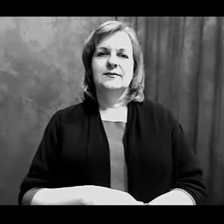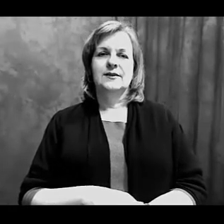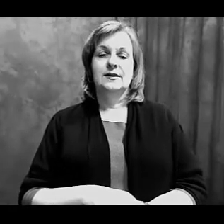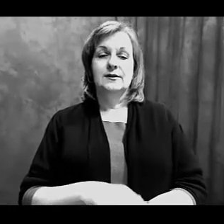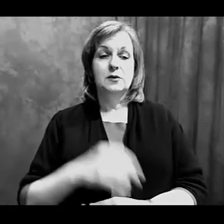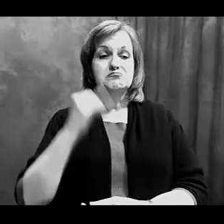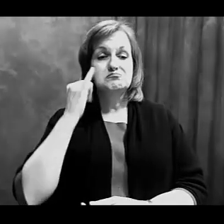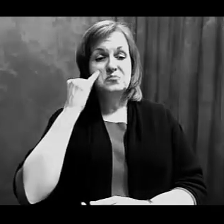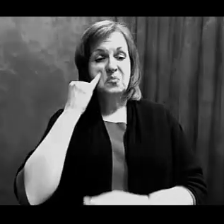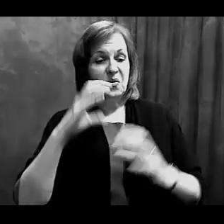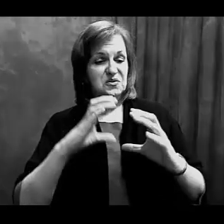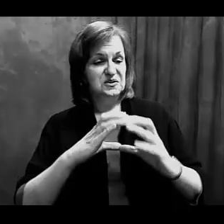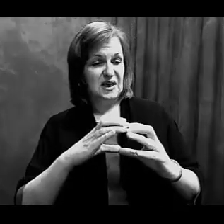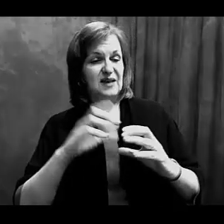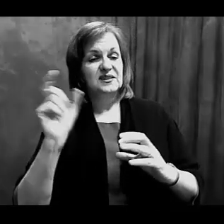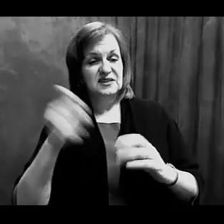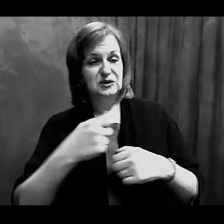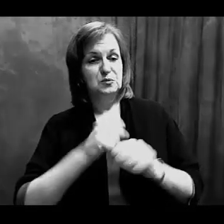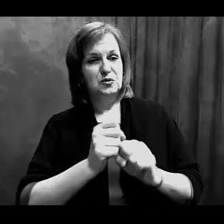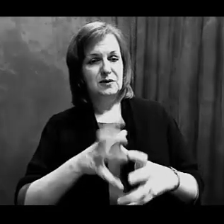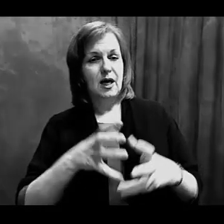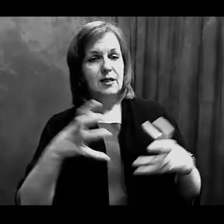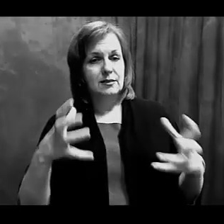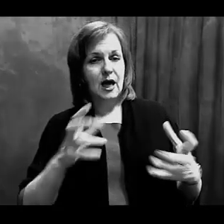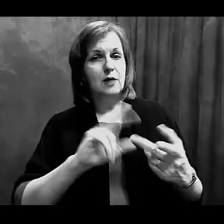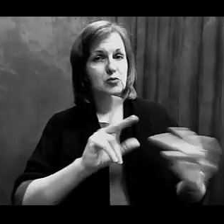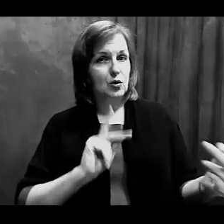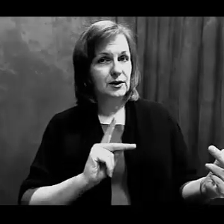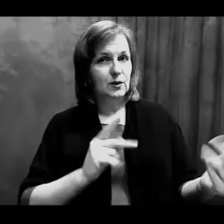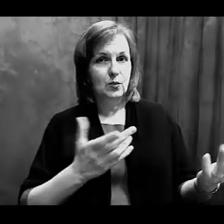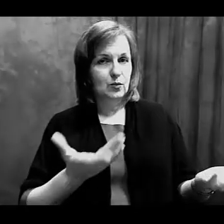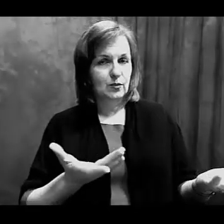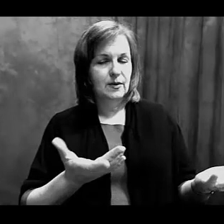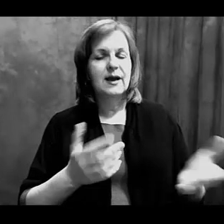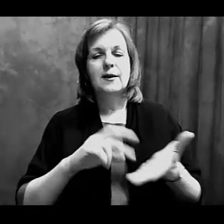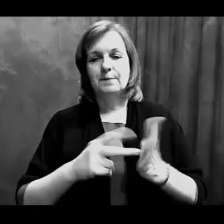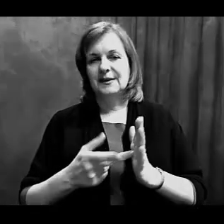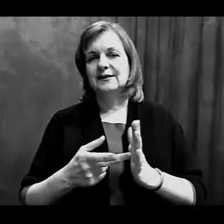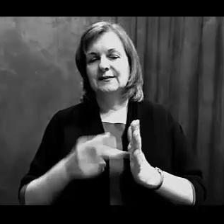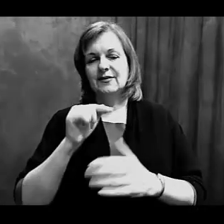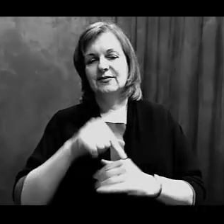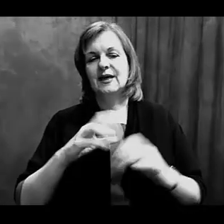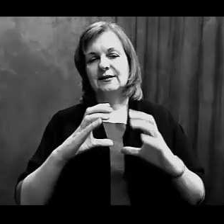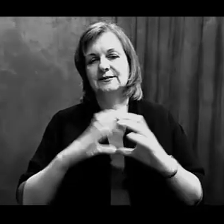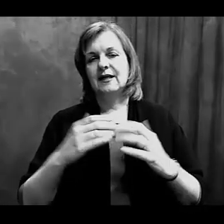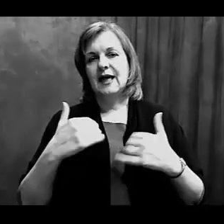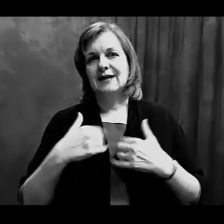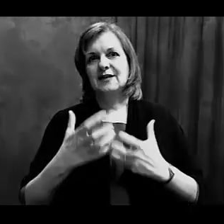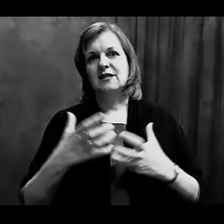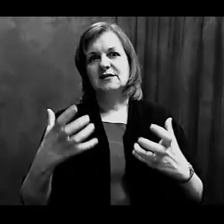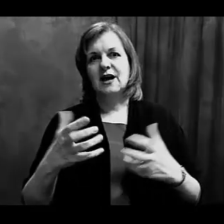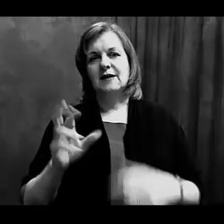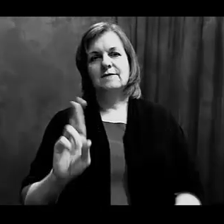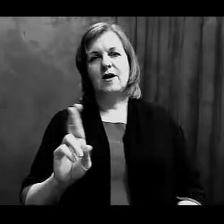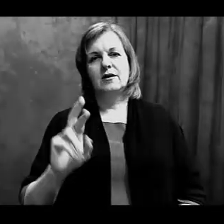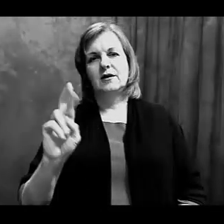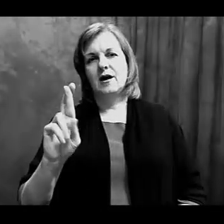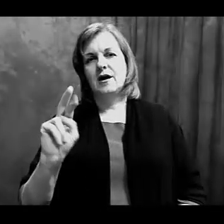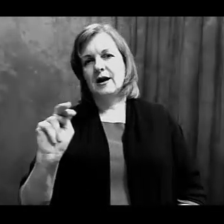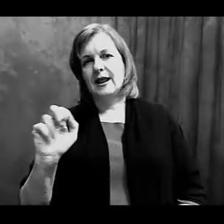cells that must produce high amounts of protein are going to have very high amounts of rRNA produced